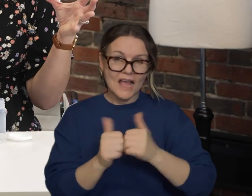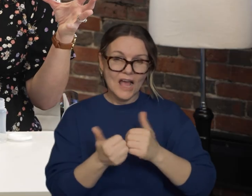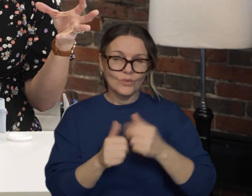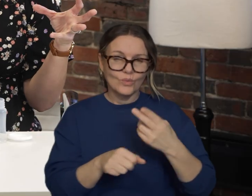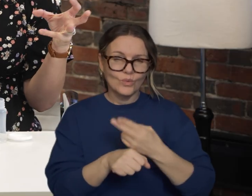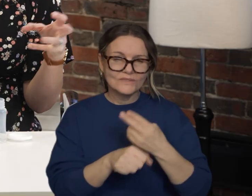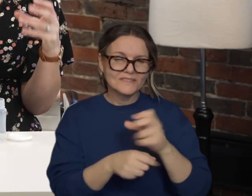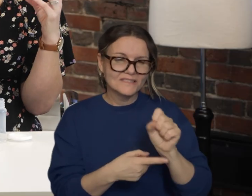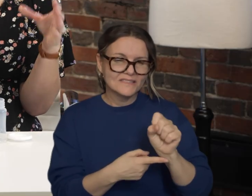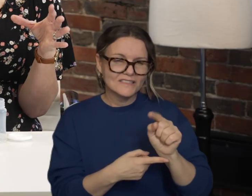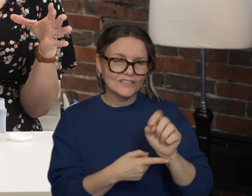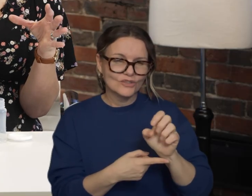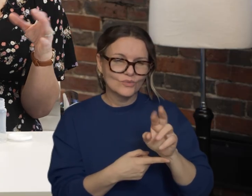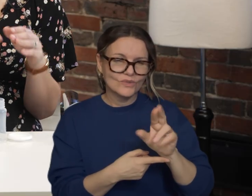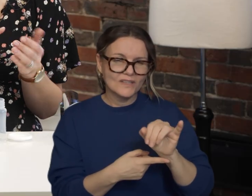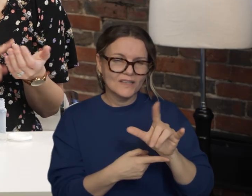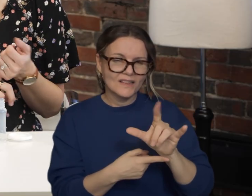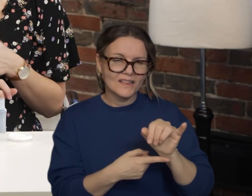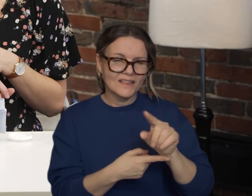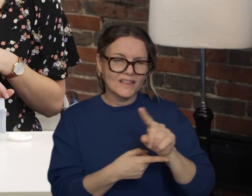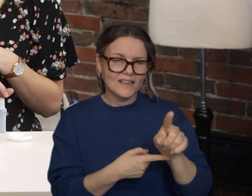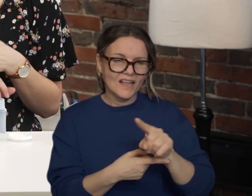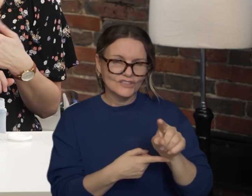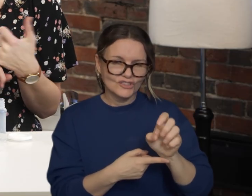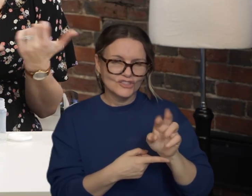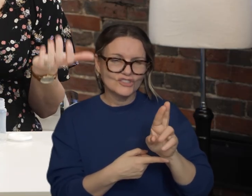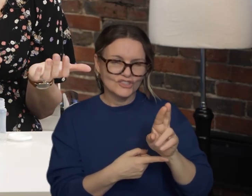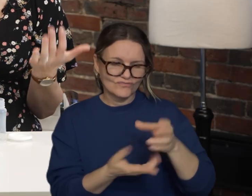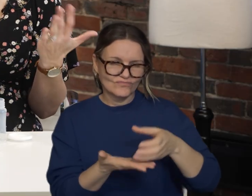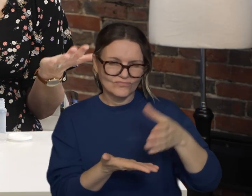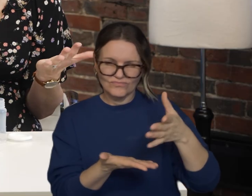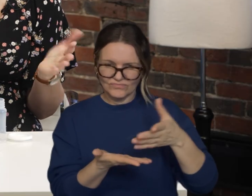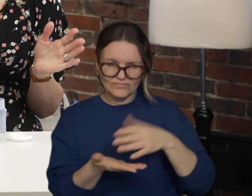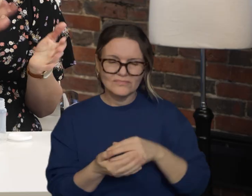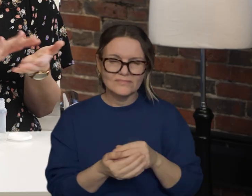on your counter you can use one of those make sure you follow the manufacturer recommendations for